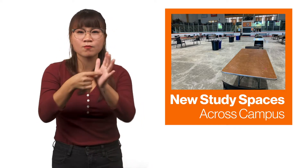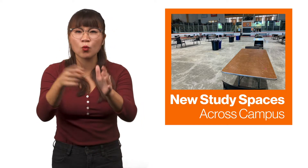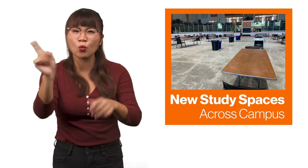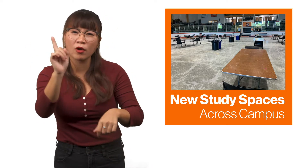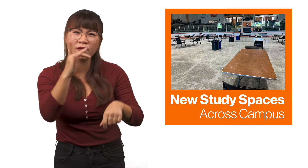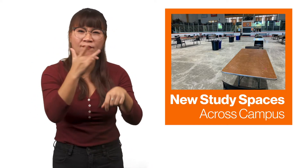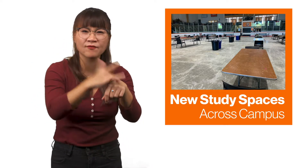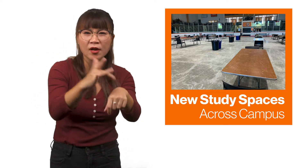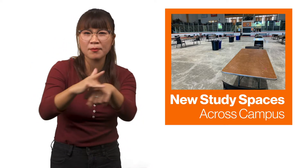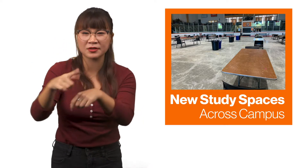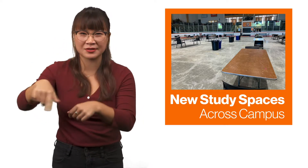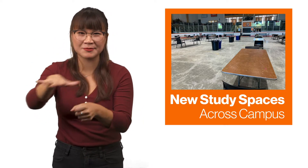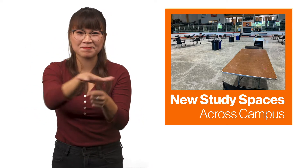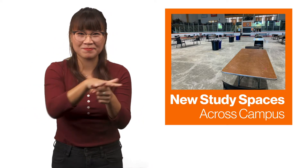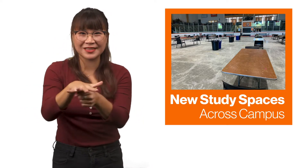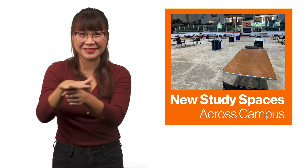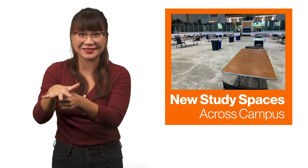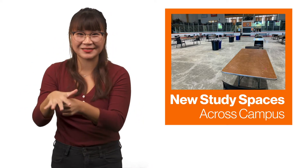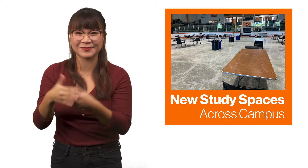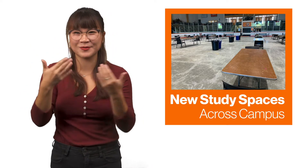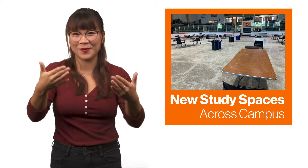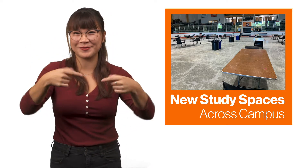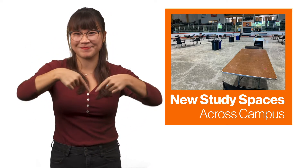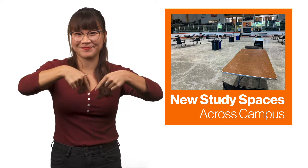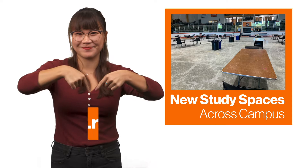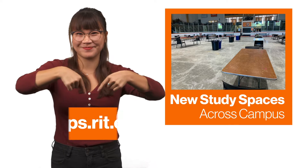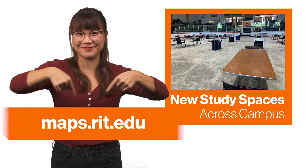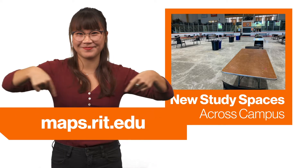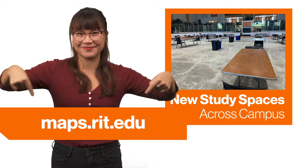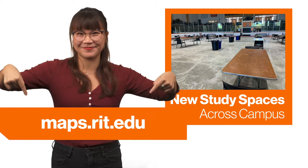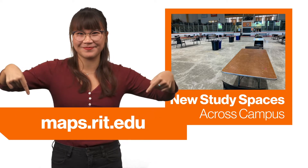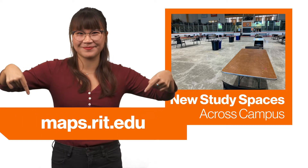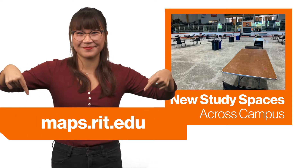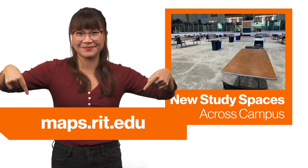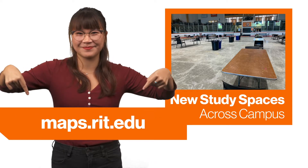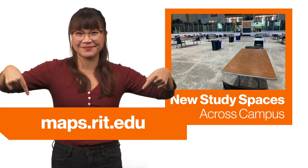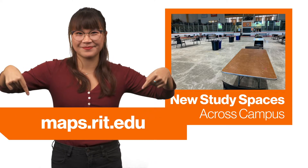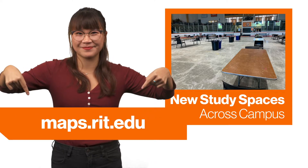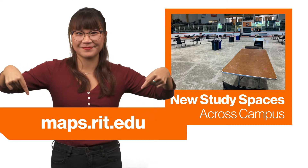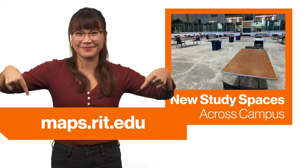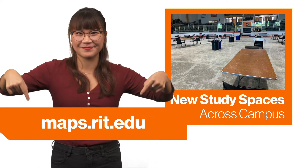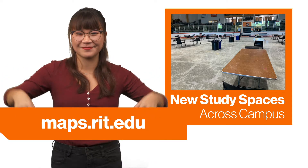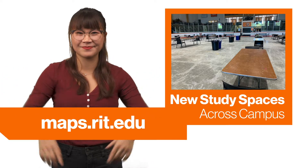to help you find available spaces.